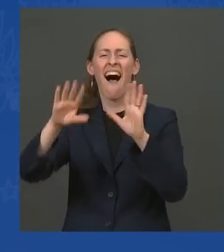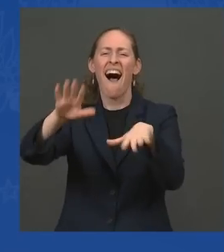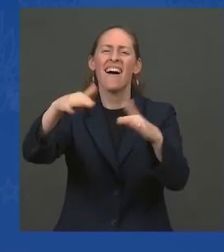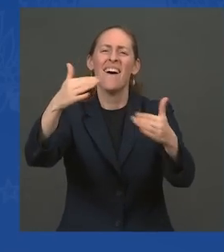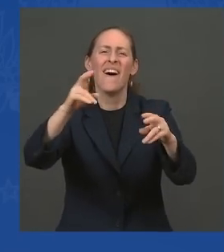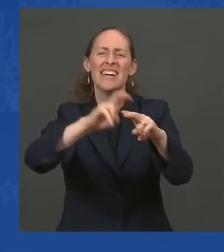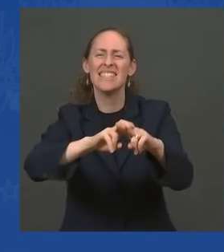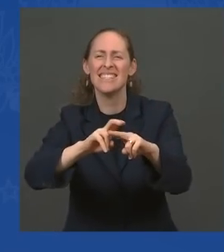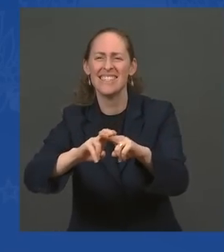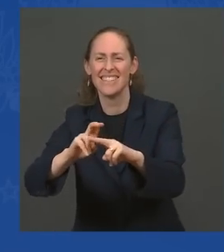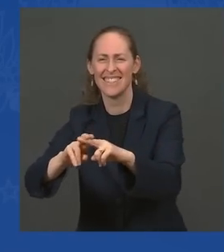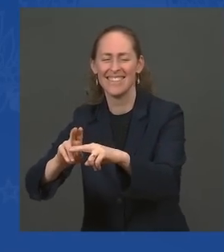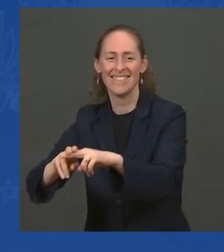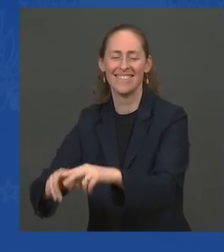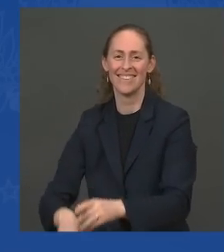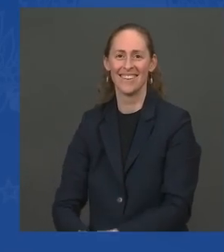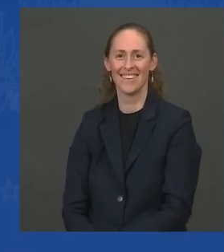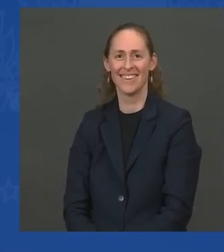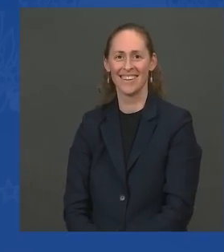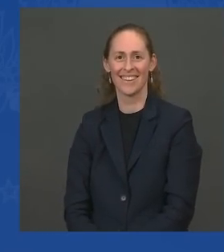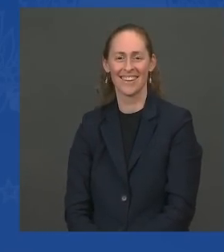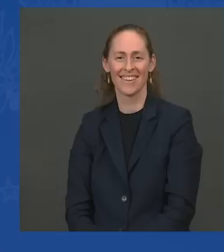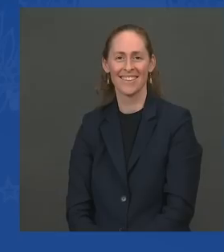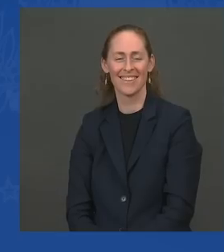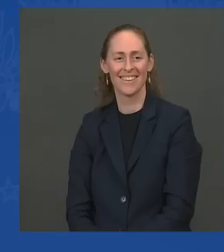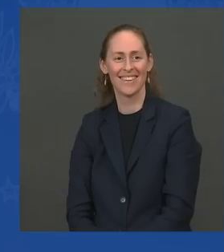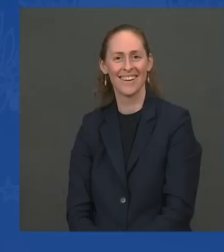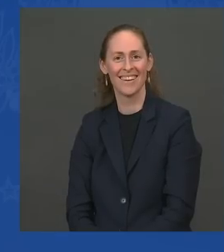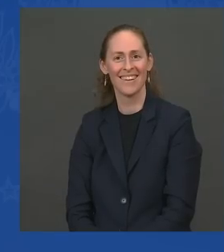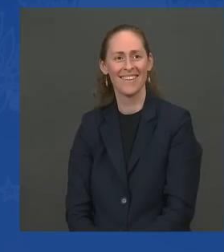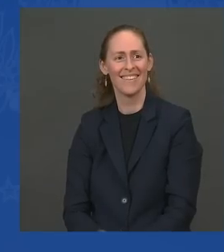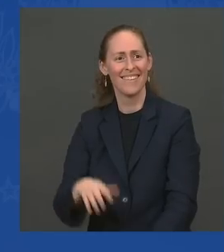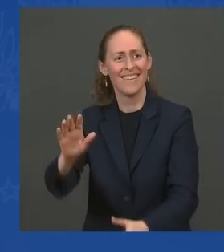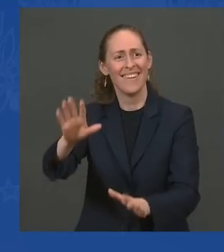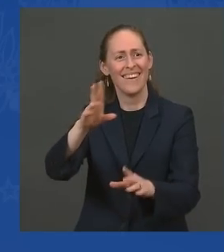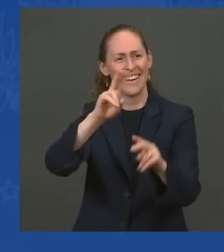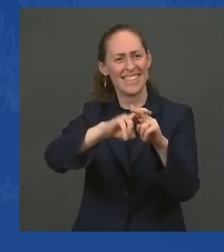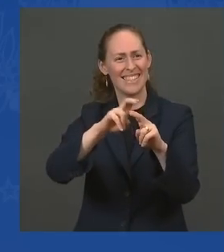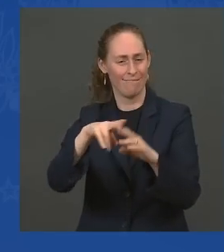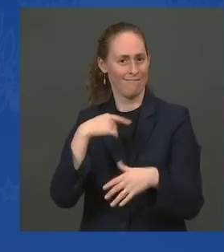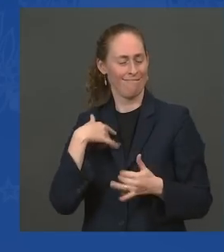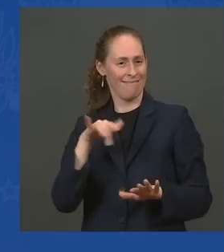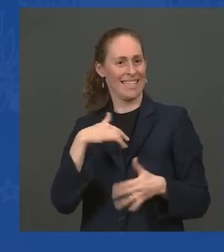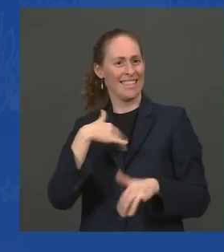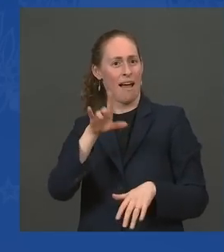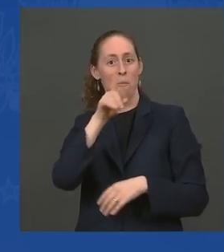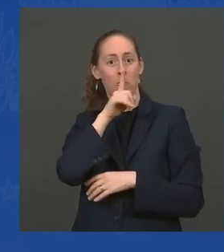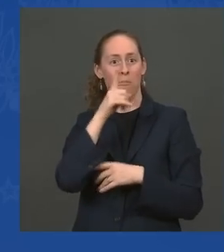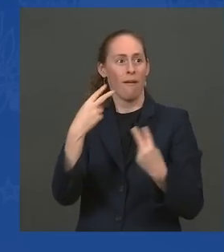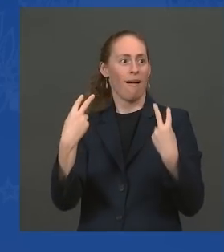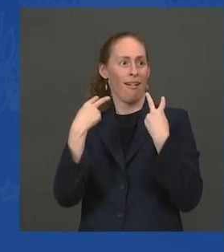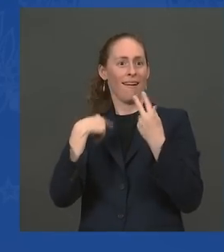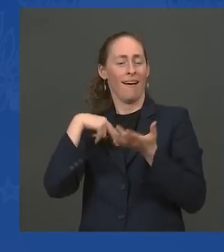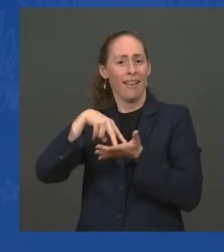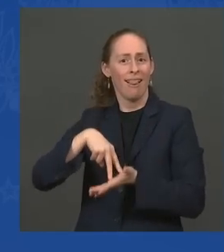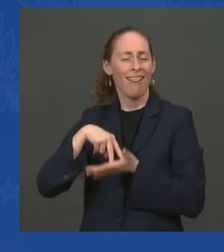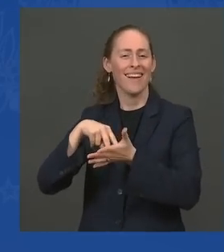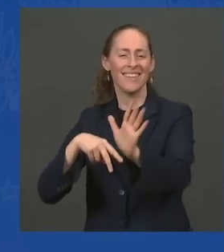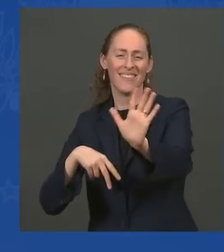I'm not used to being President and everybody standing. I -- I'm sorry.